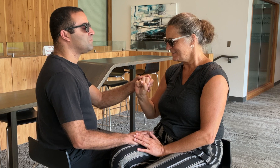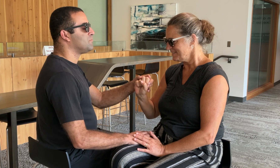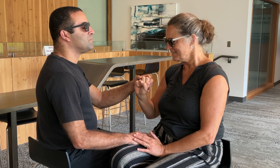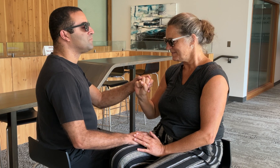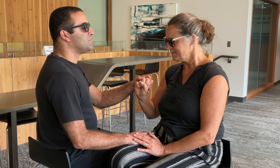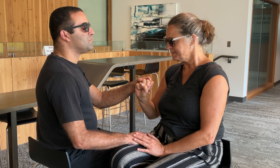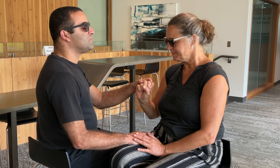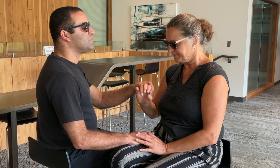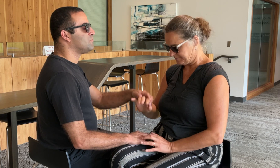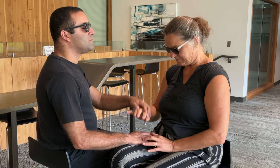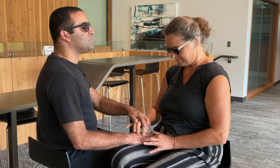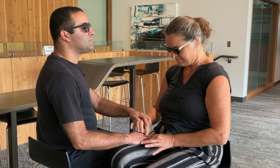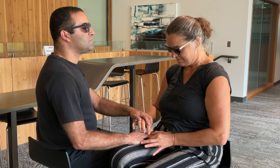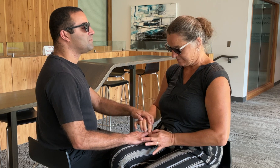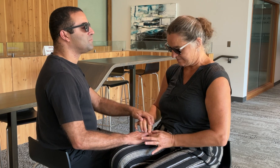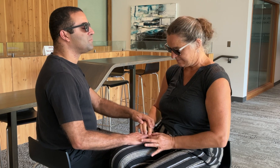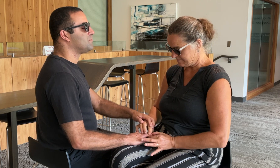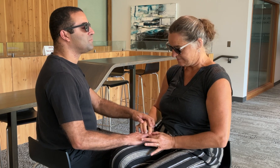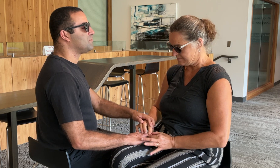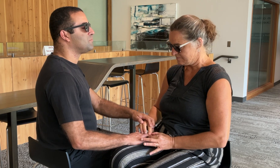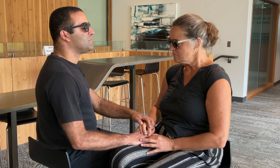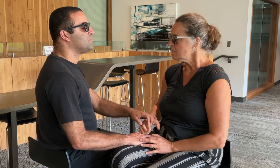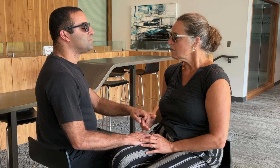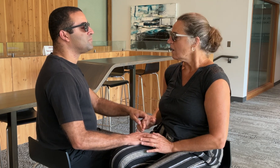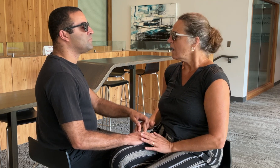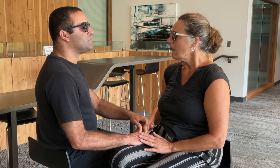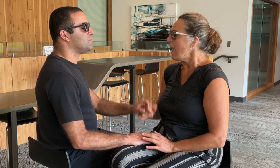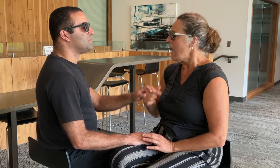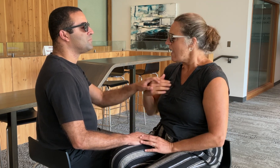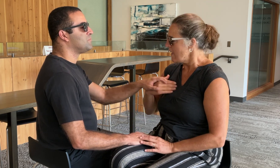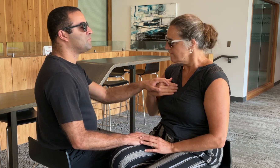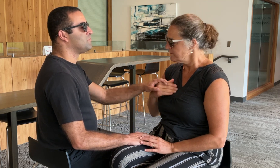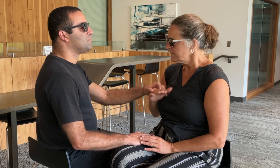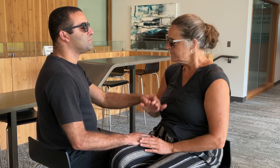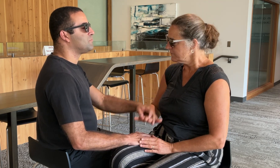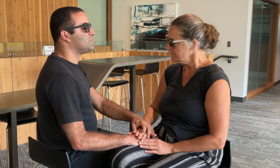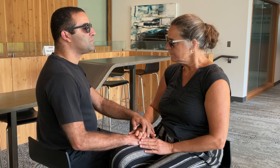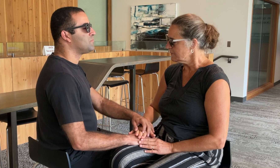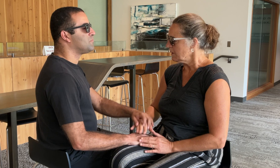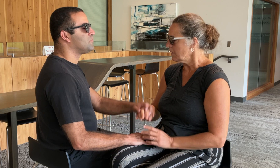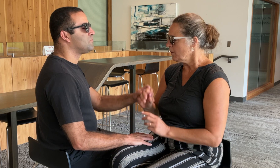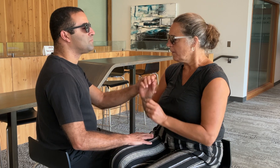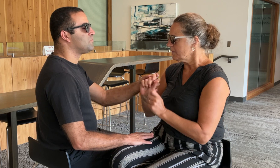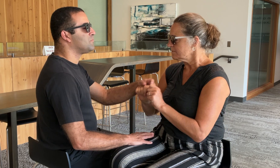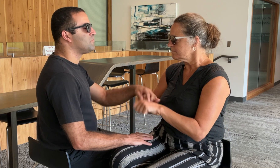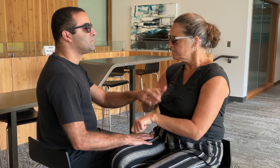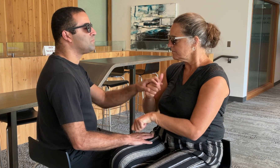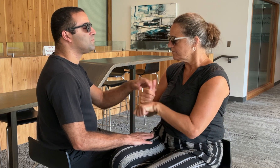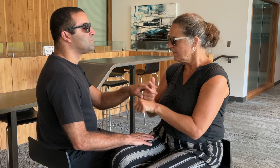of reference without continuity of touch. Using air space requires a visual reference as to the distance between the two hands.